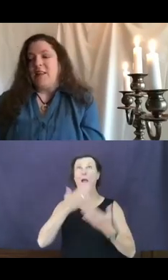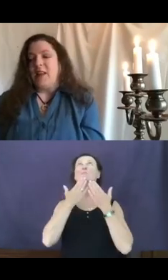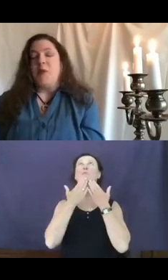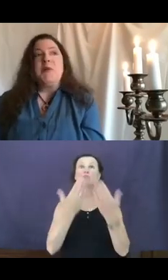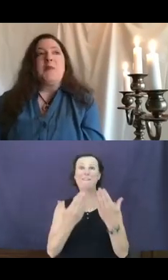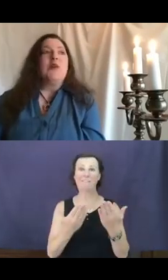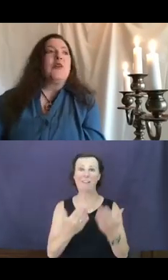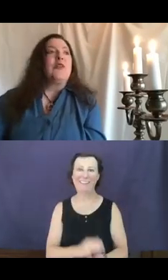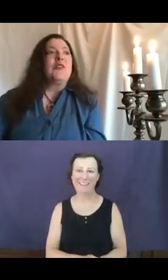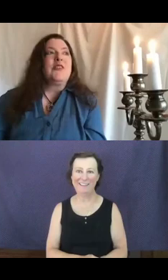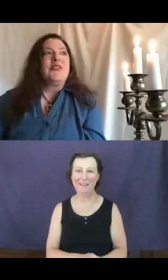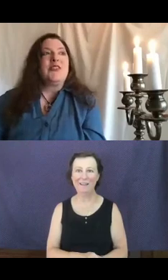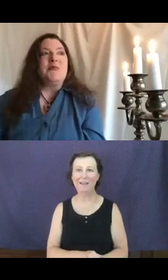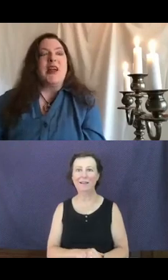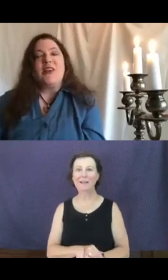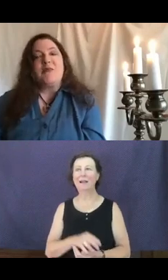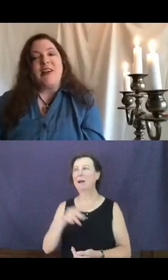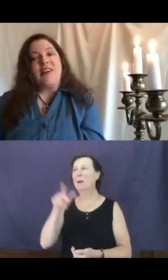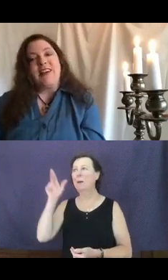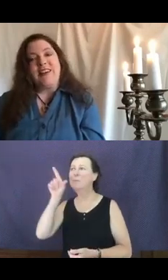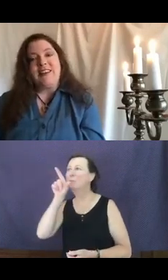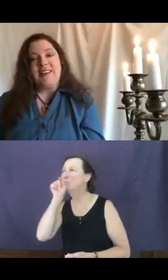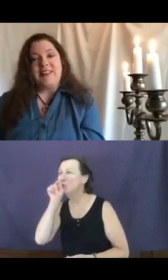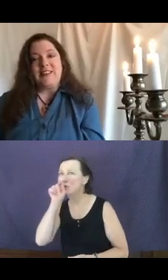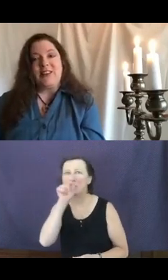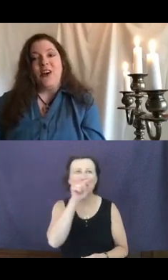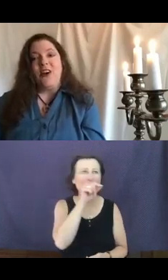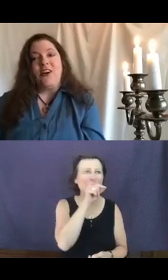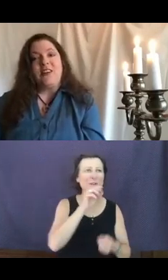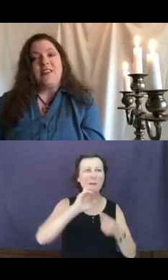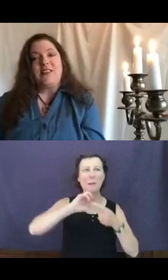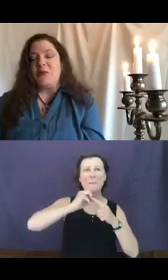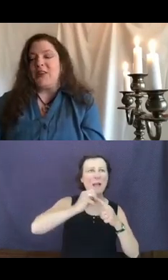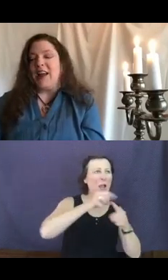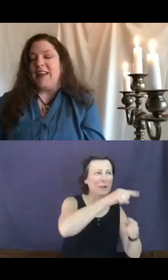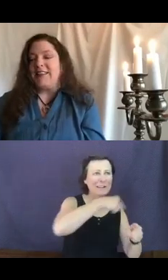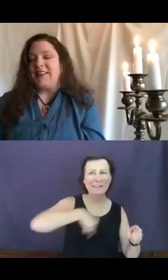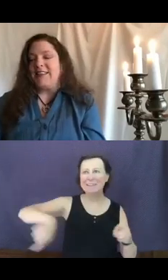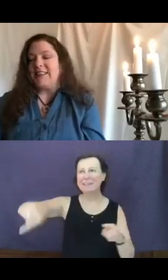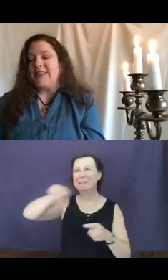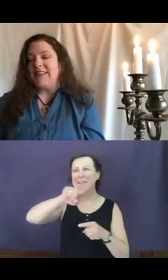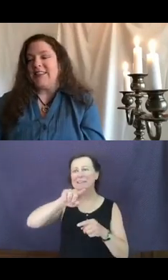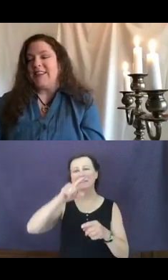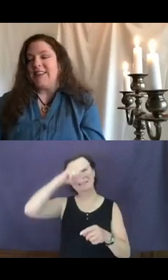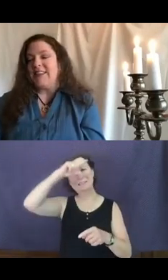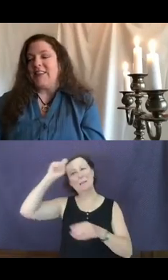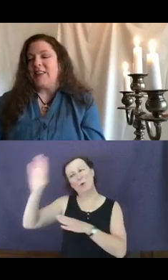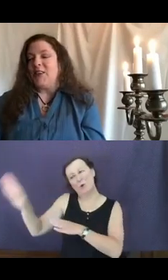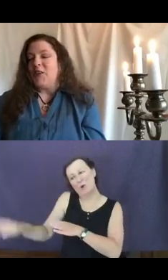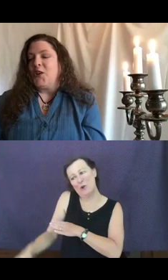the hummingbirds, the marionberries, the long summer nights.